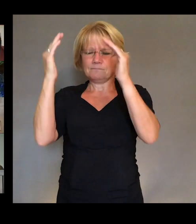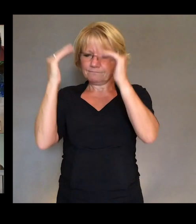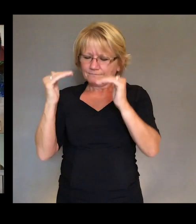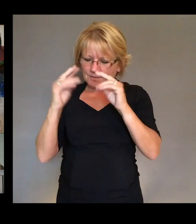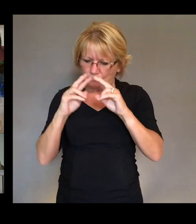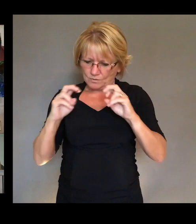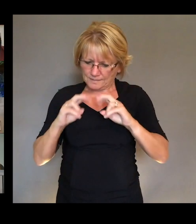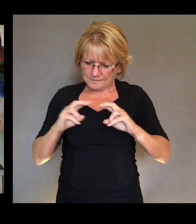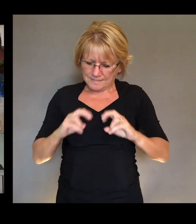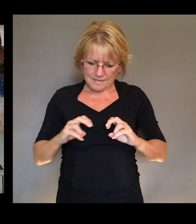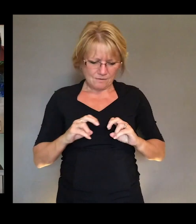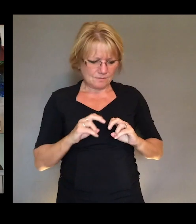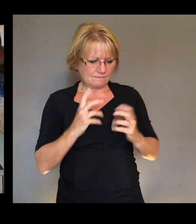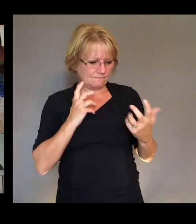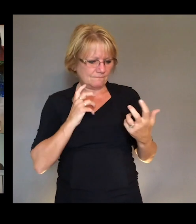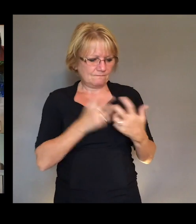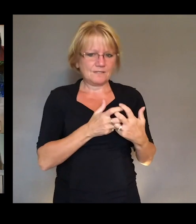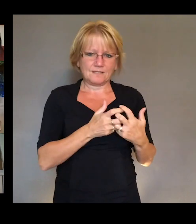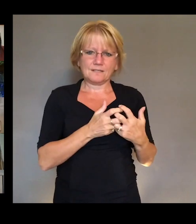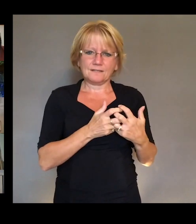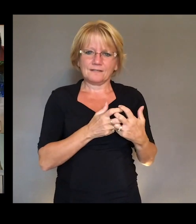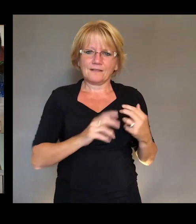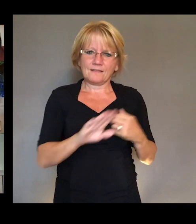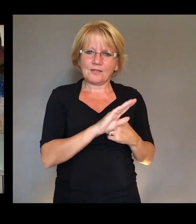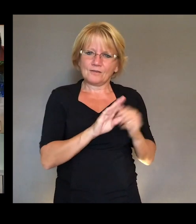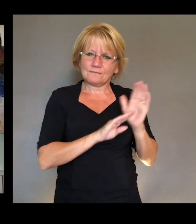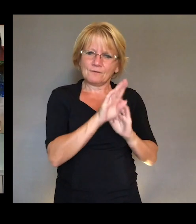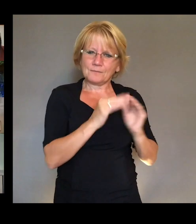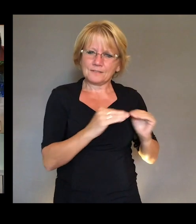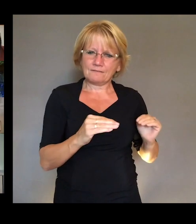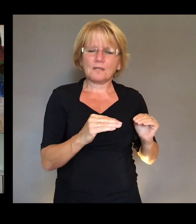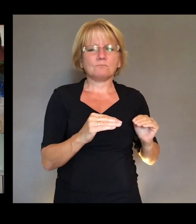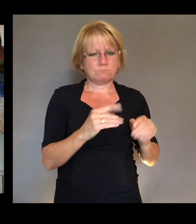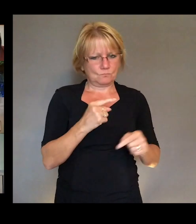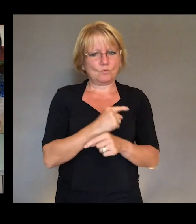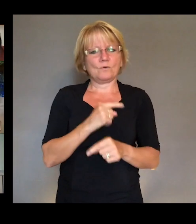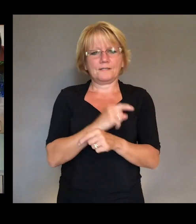and think about where these kids fall developmentally, it's more than appropriate.